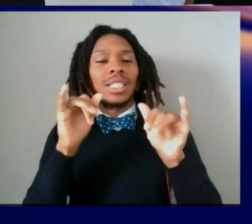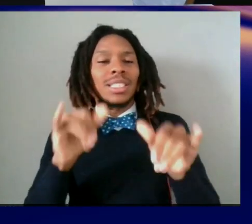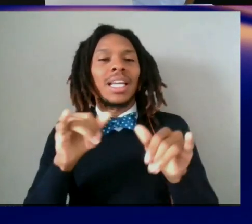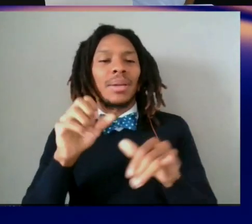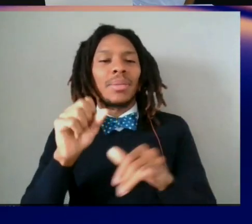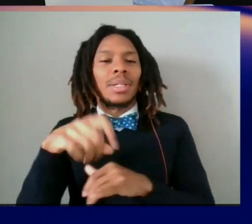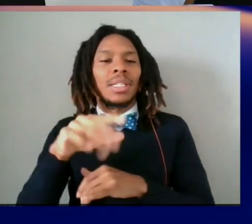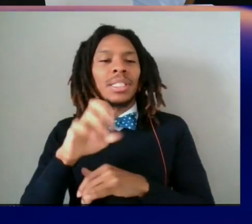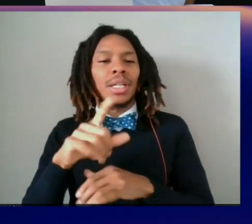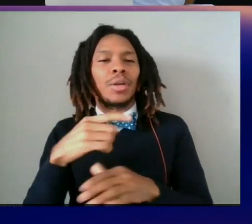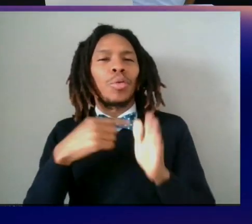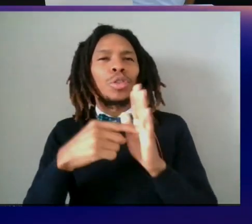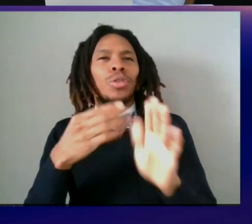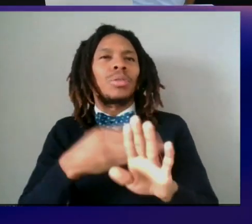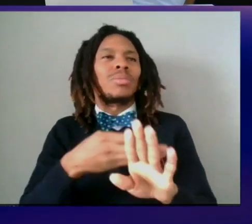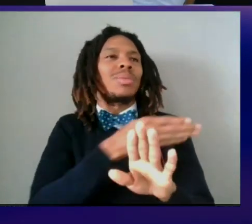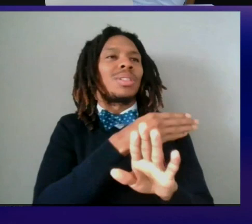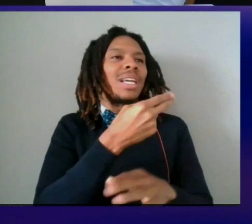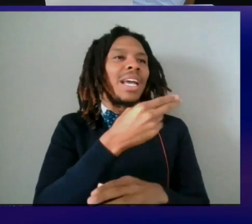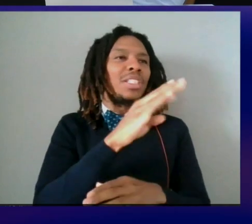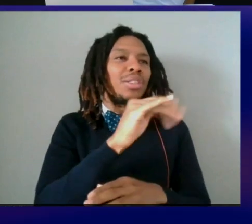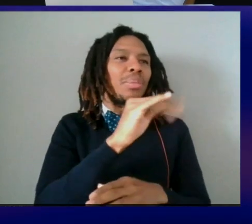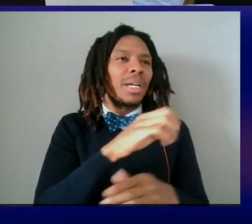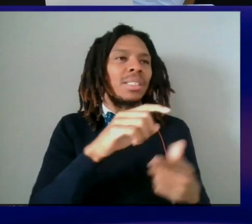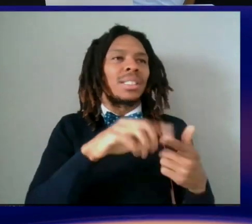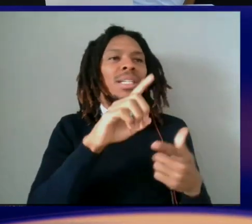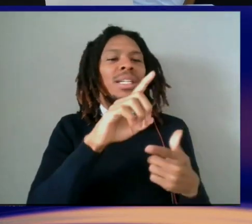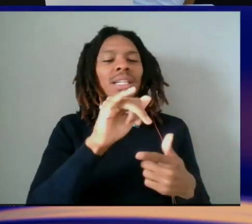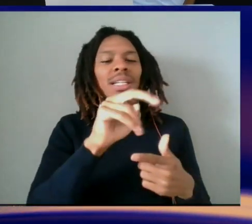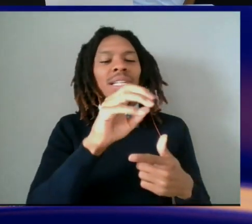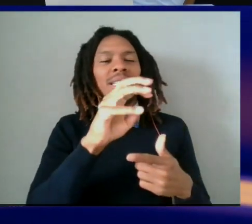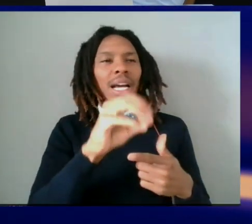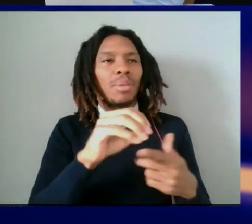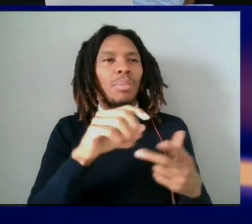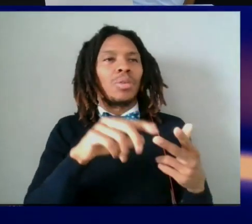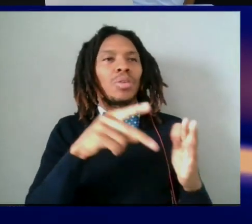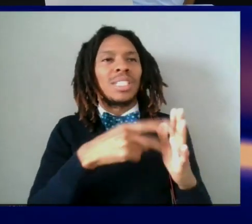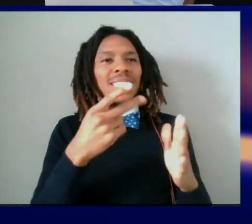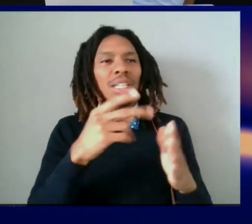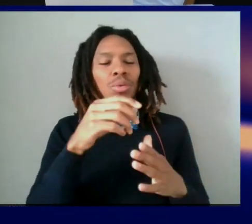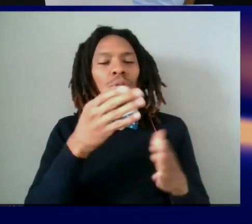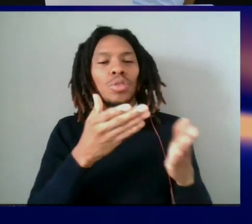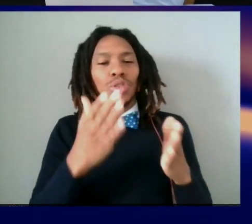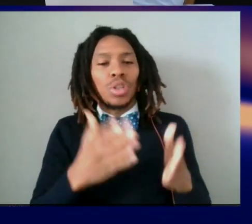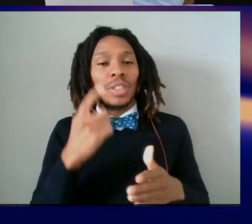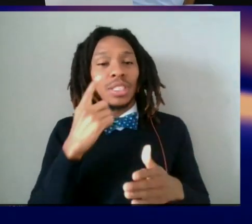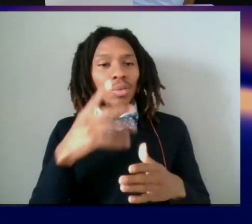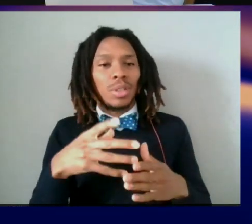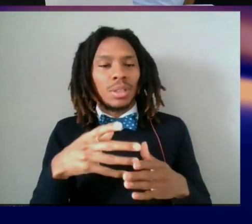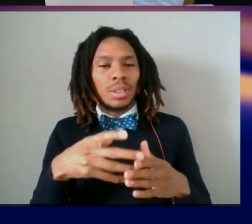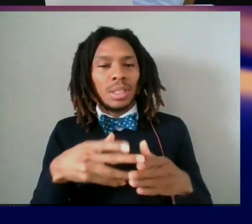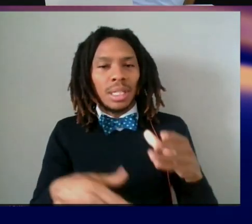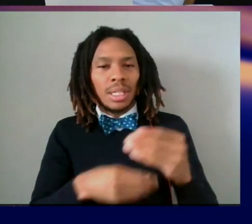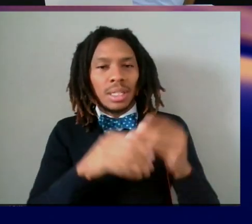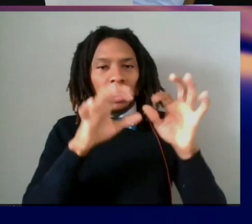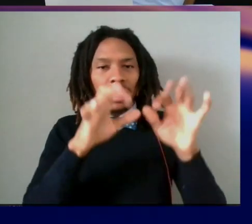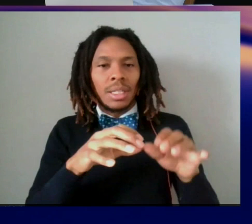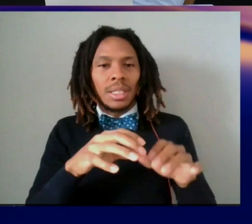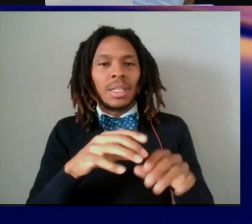joining HBase and Dynamo and SQL Server. You can see here, we've got that loaded in, it's called the fetch active order info dataset.